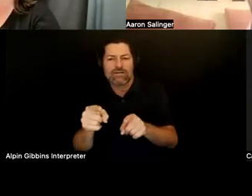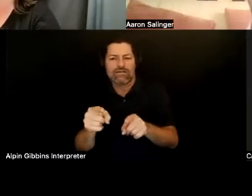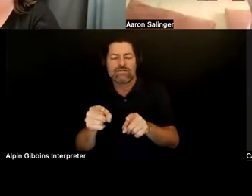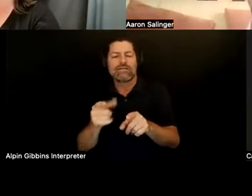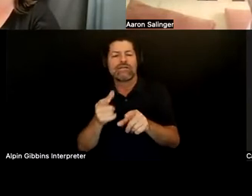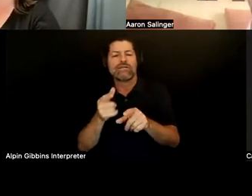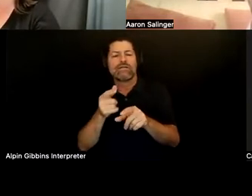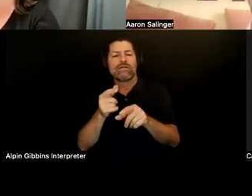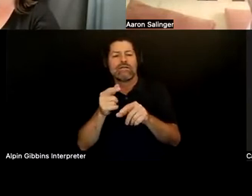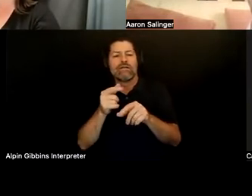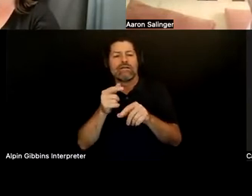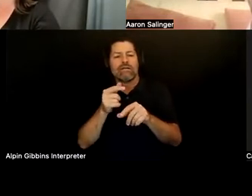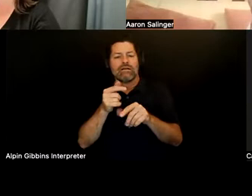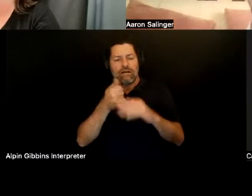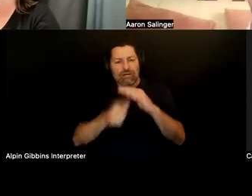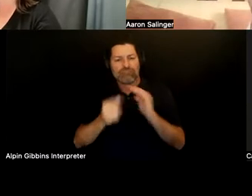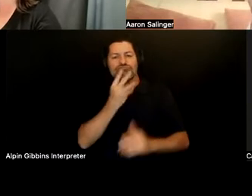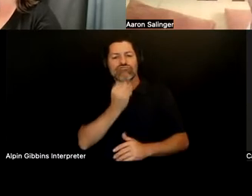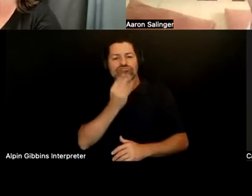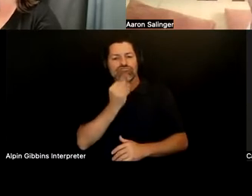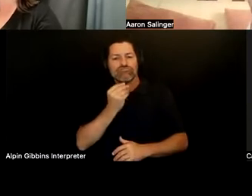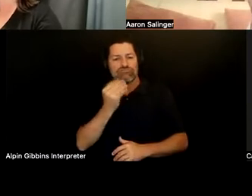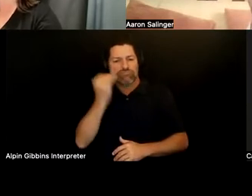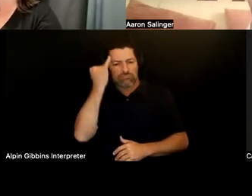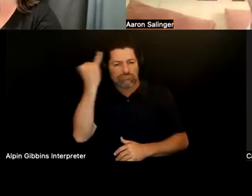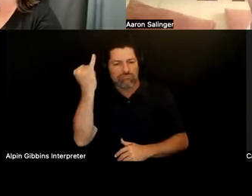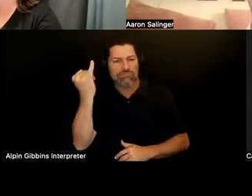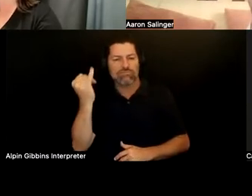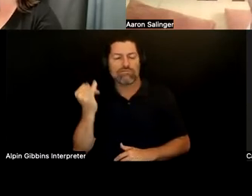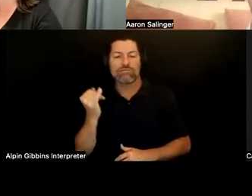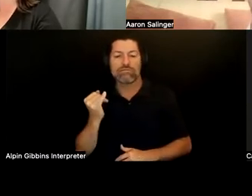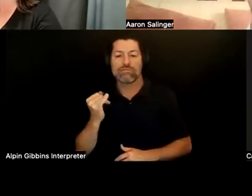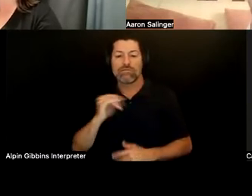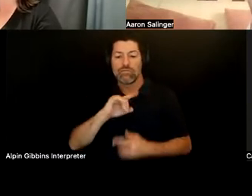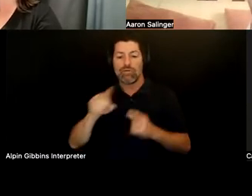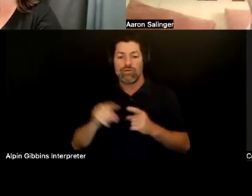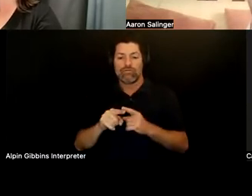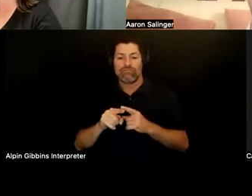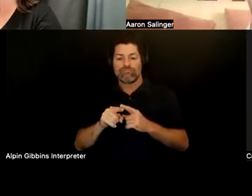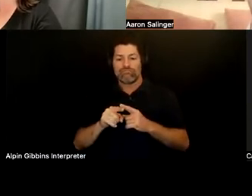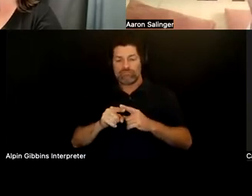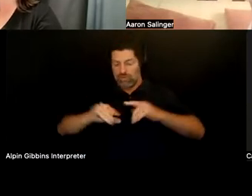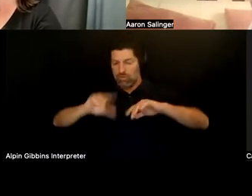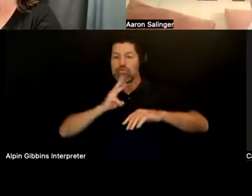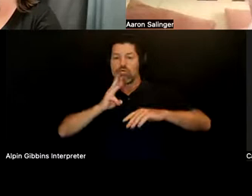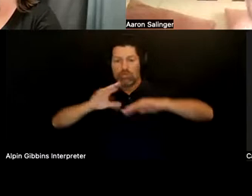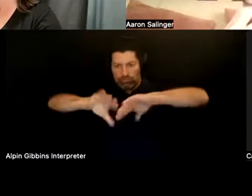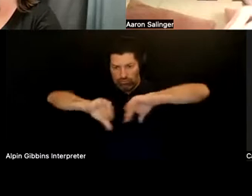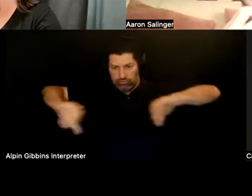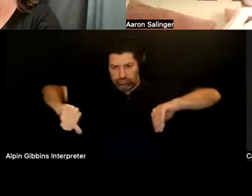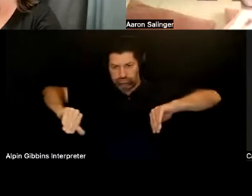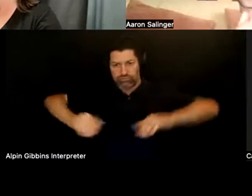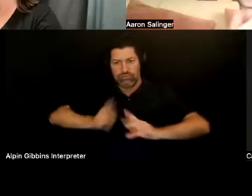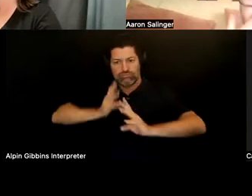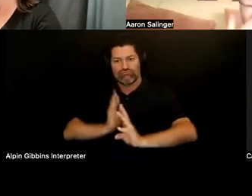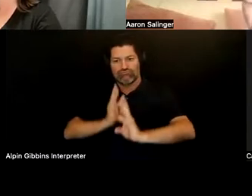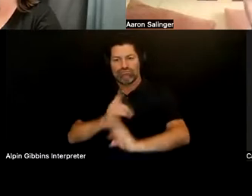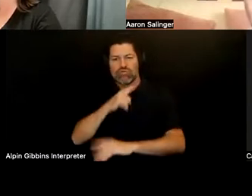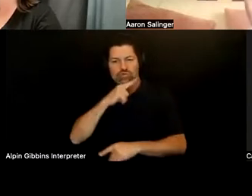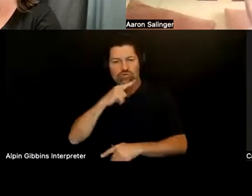where when the when the Jews cross on dry land right, and then the Egyptians are in